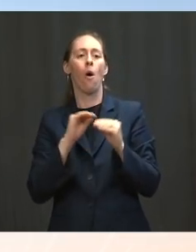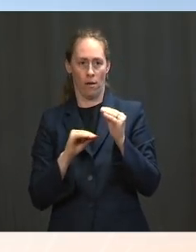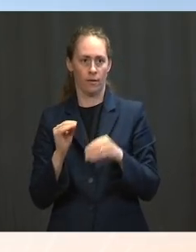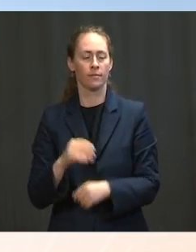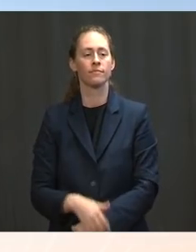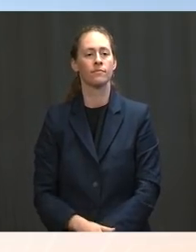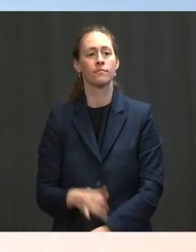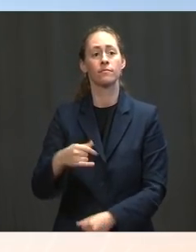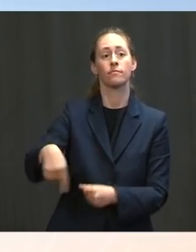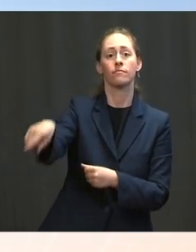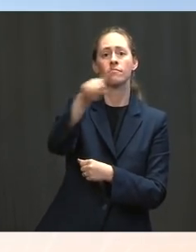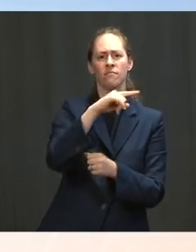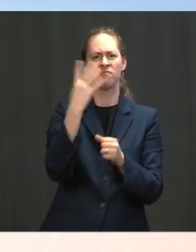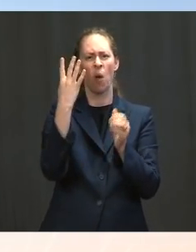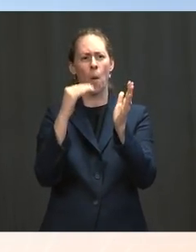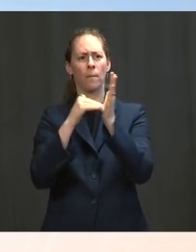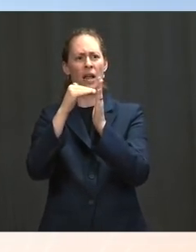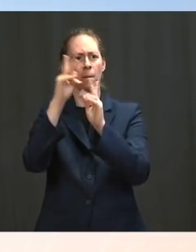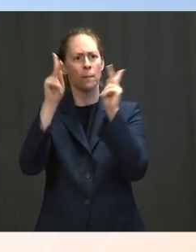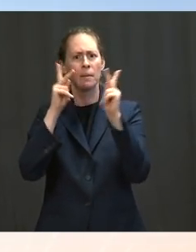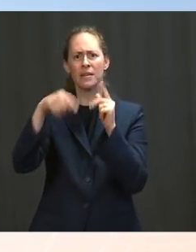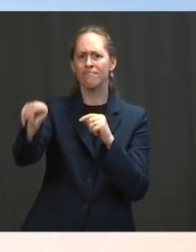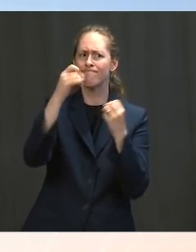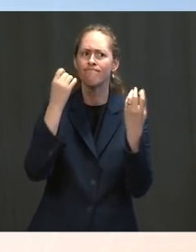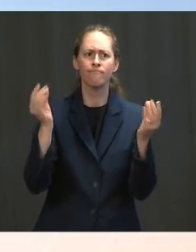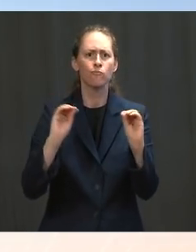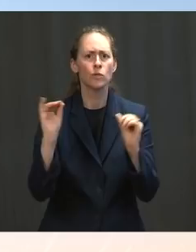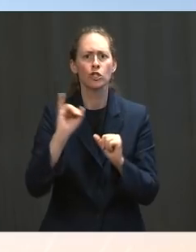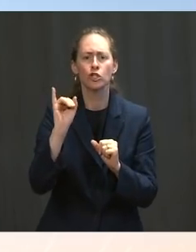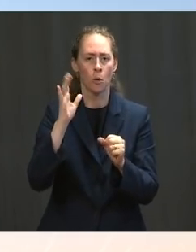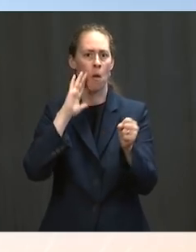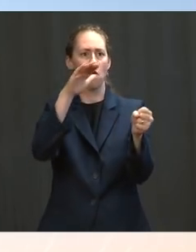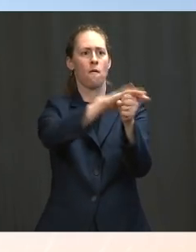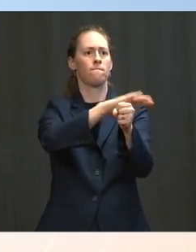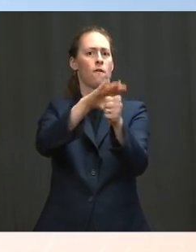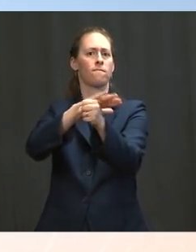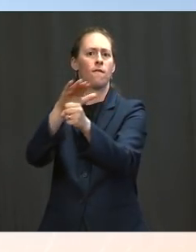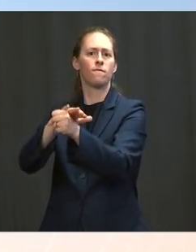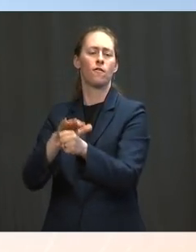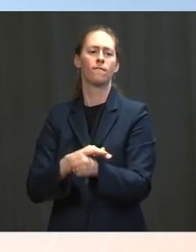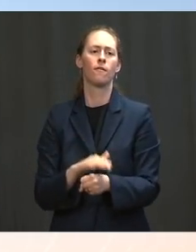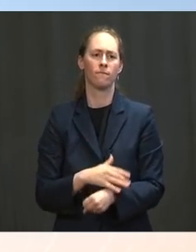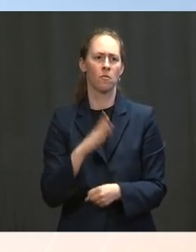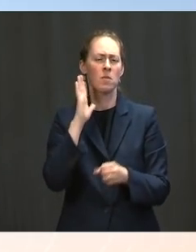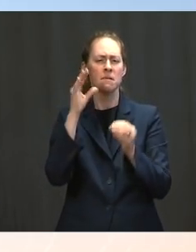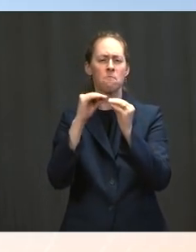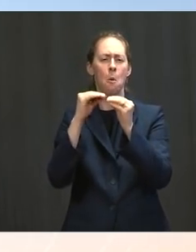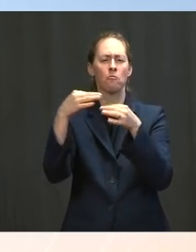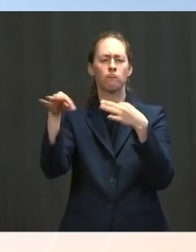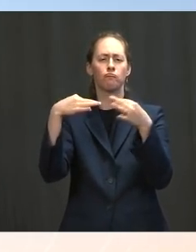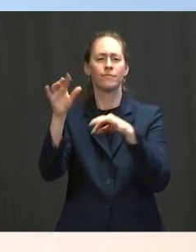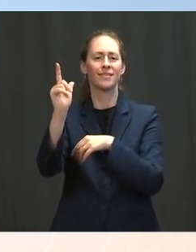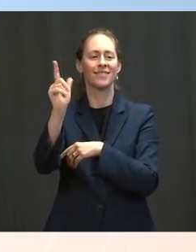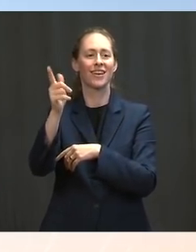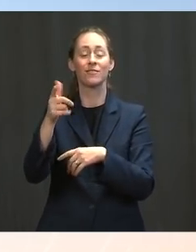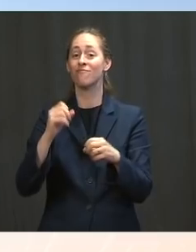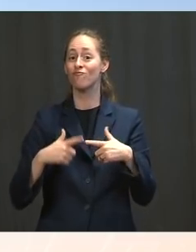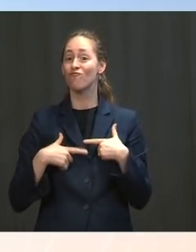engage with elected officials on the ground. We'll have an update for you as the schedule is being finalized on that. With that, Zeke, why don't you kick us off. The Press: Thanks, Jen.